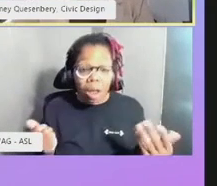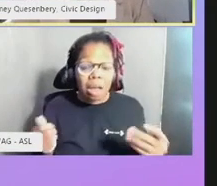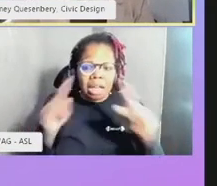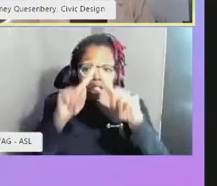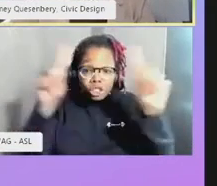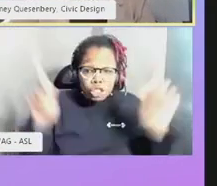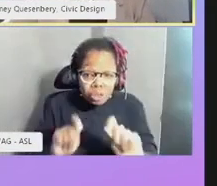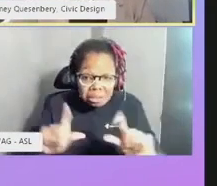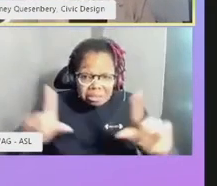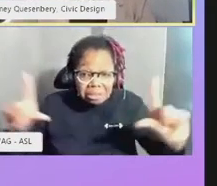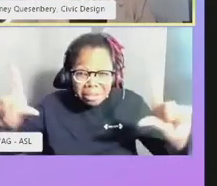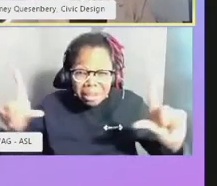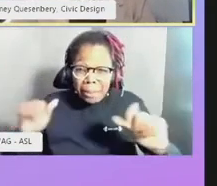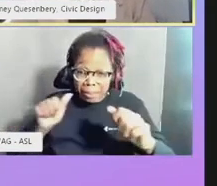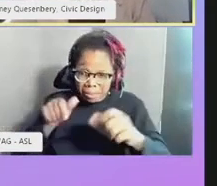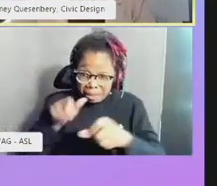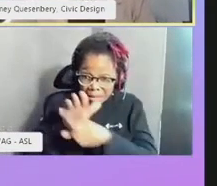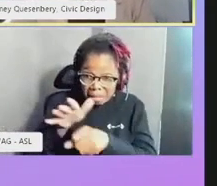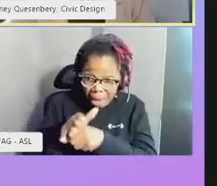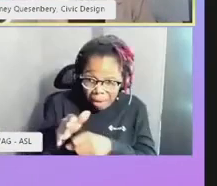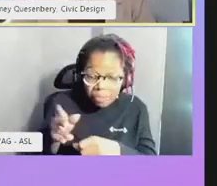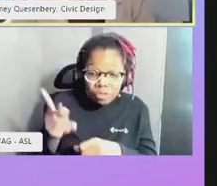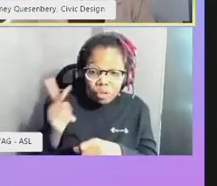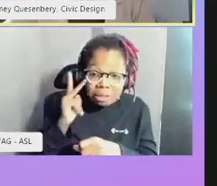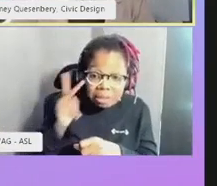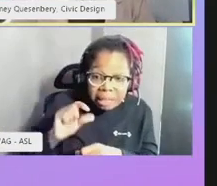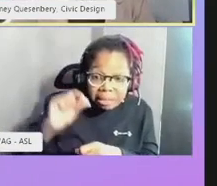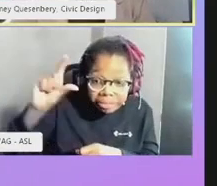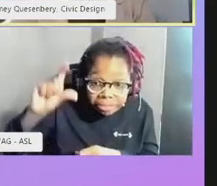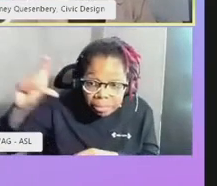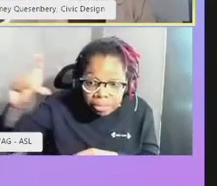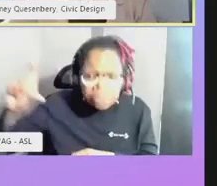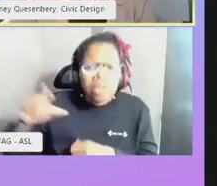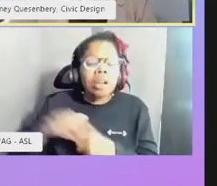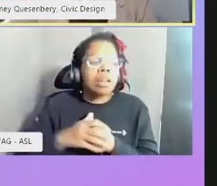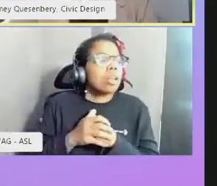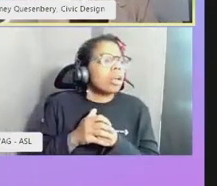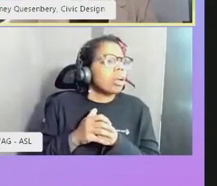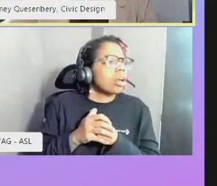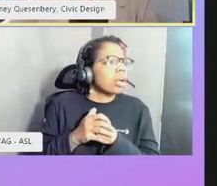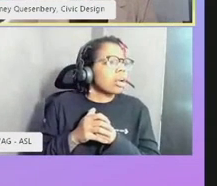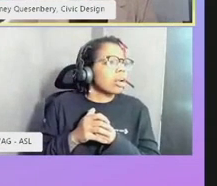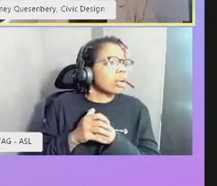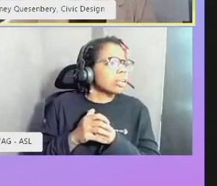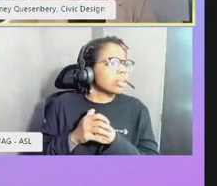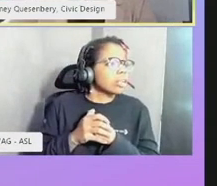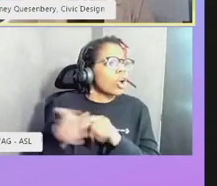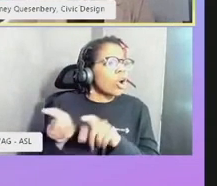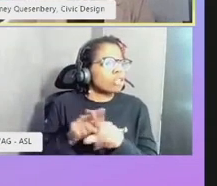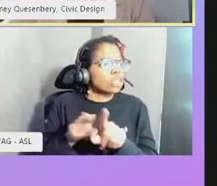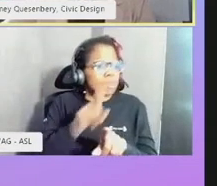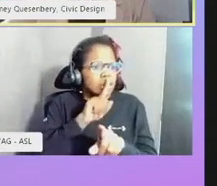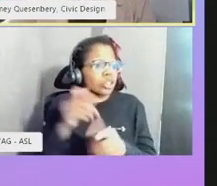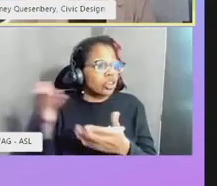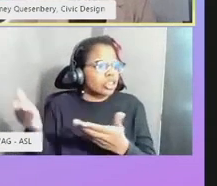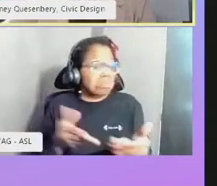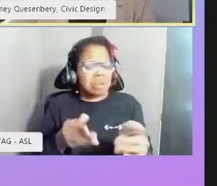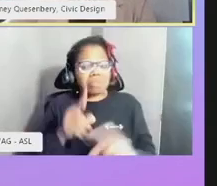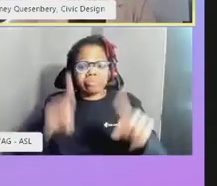could get in a wheelchair, could you reach everything? Was it comfortable to use? Was the screen large enough